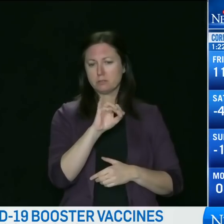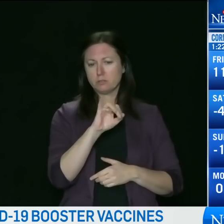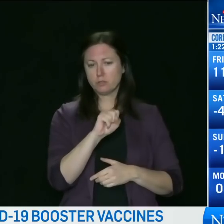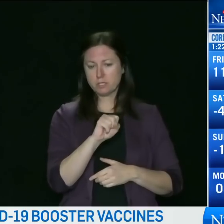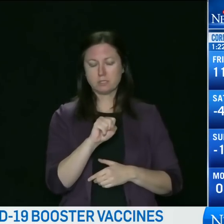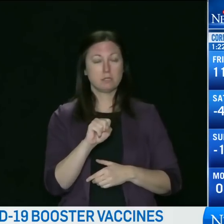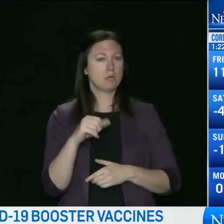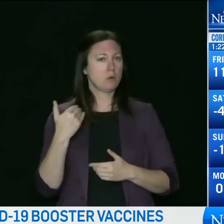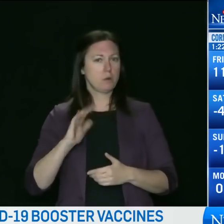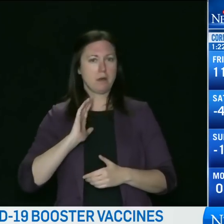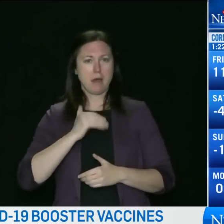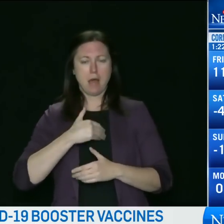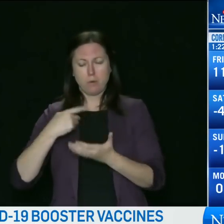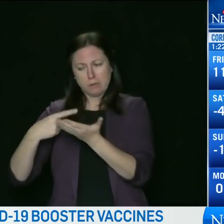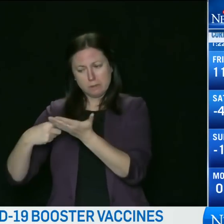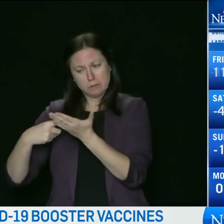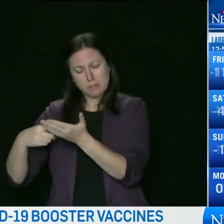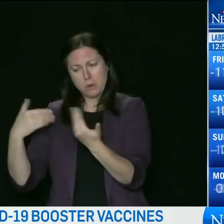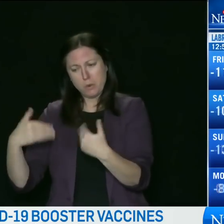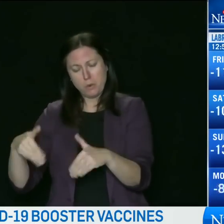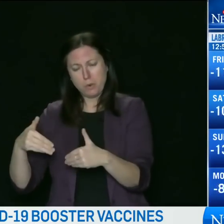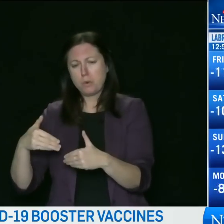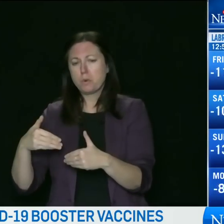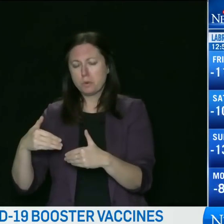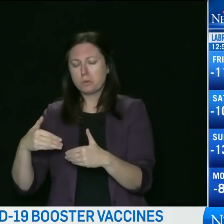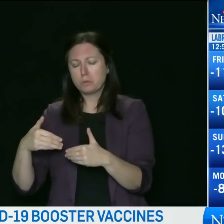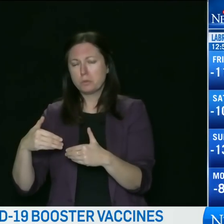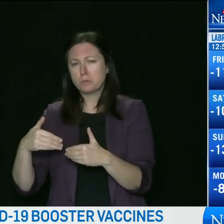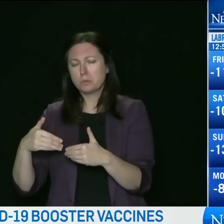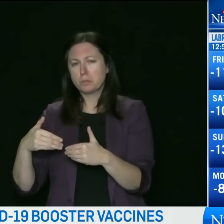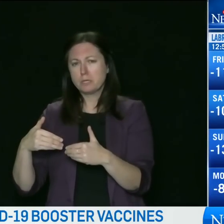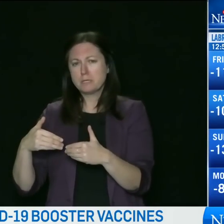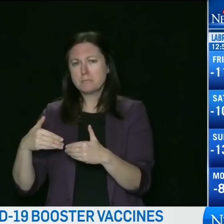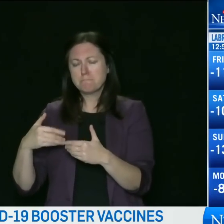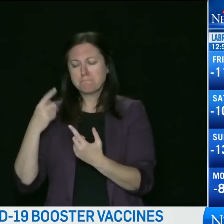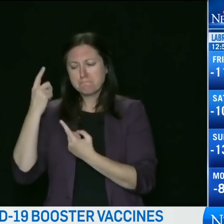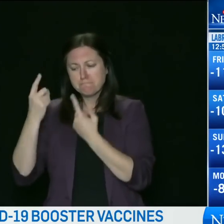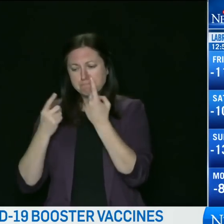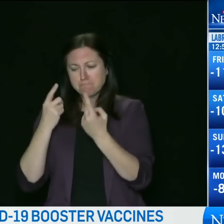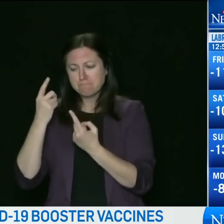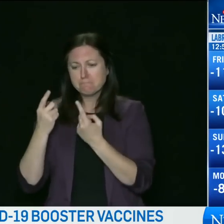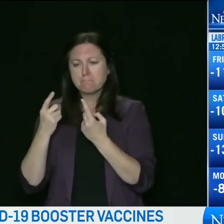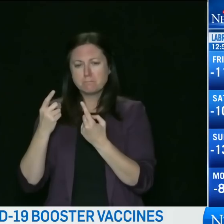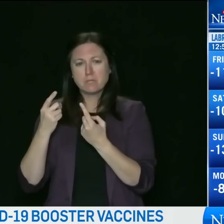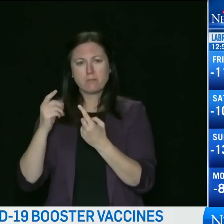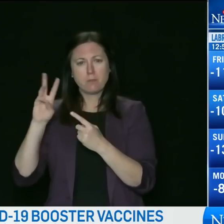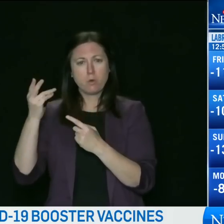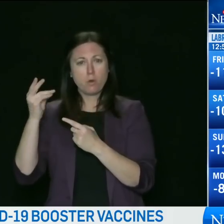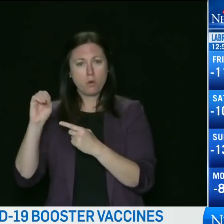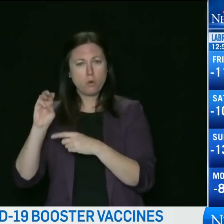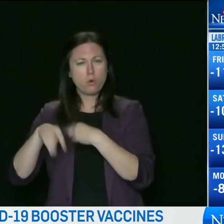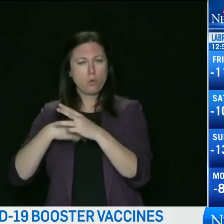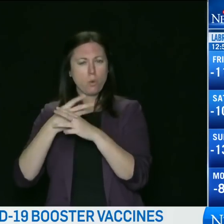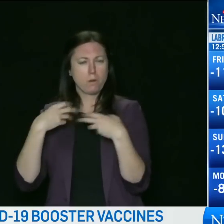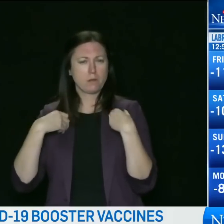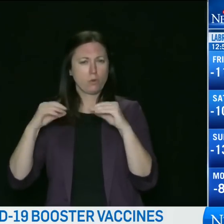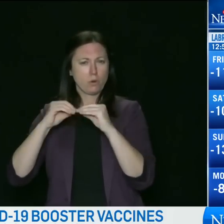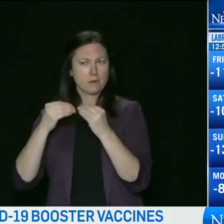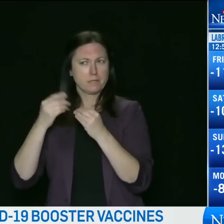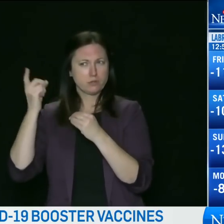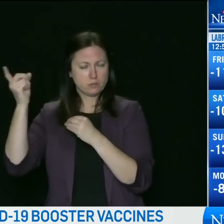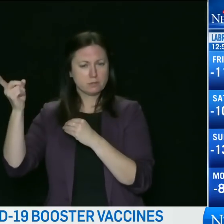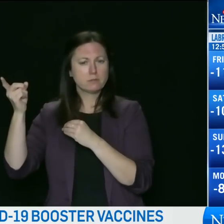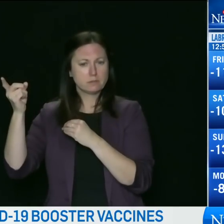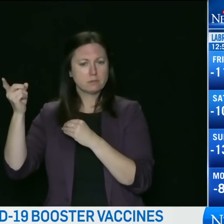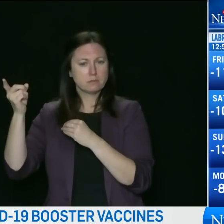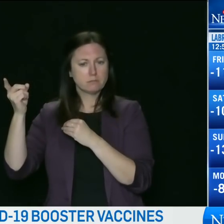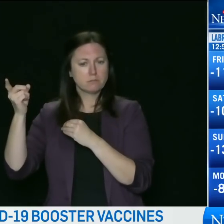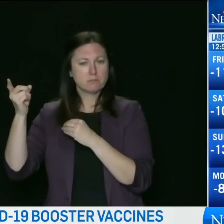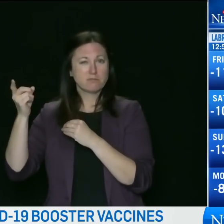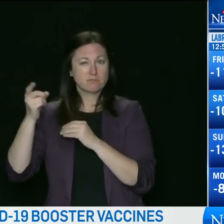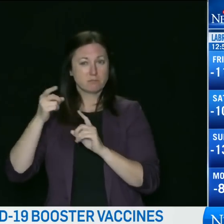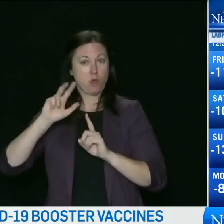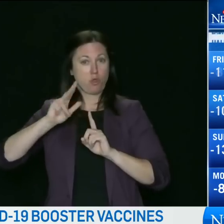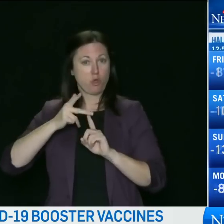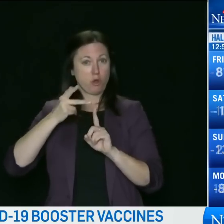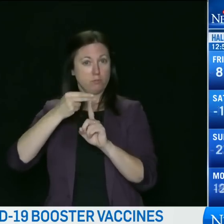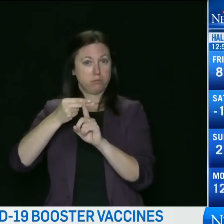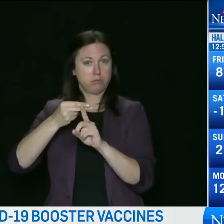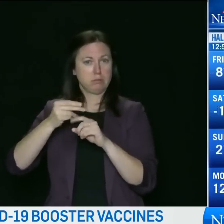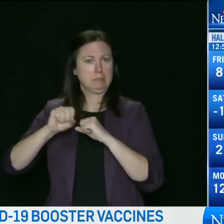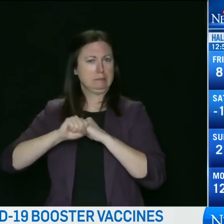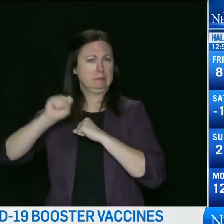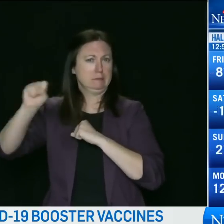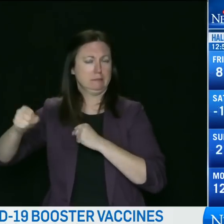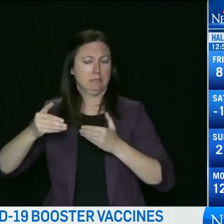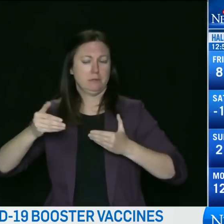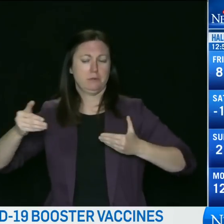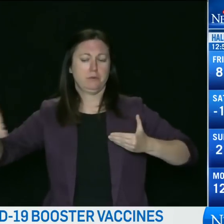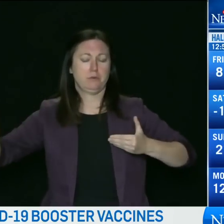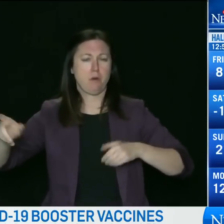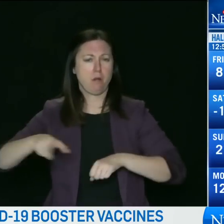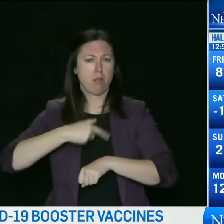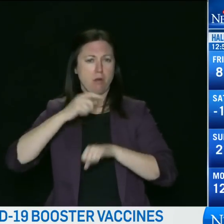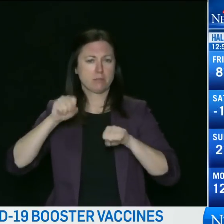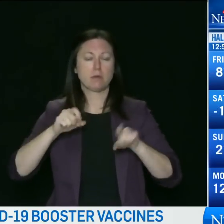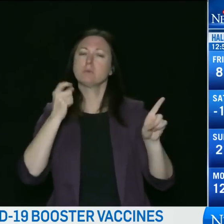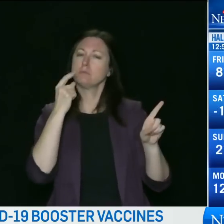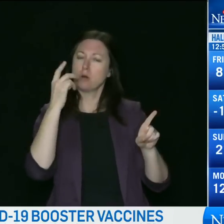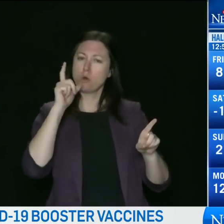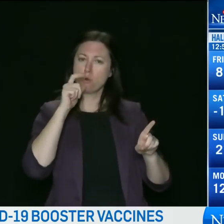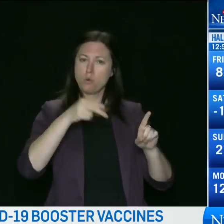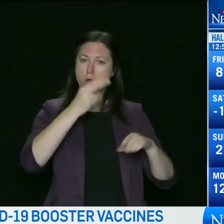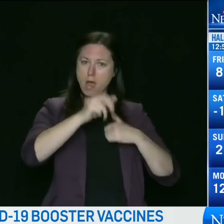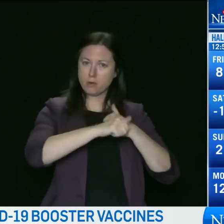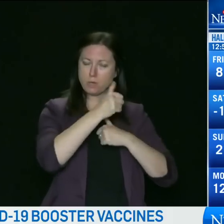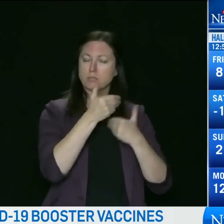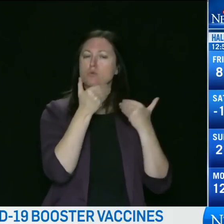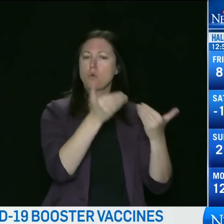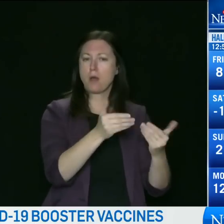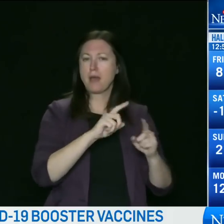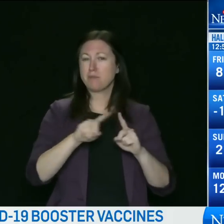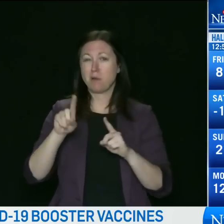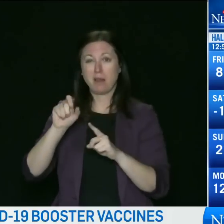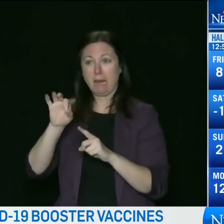WUPT TO ELABORATE?